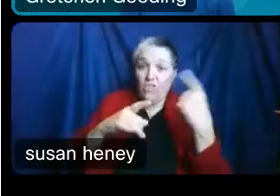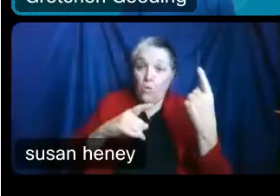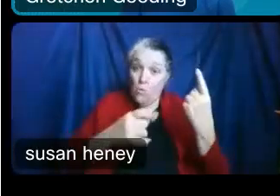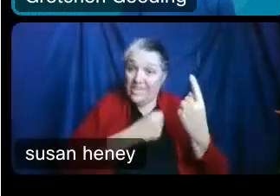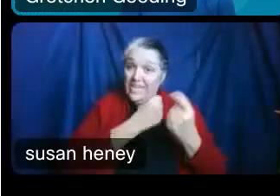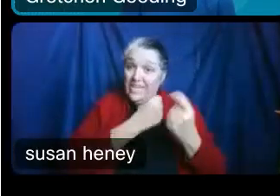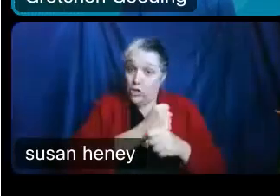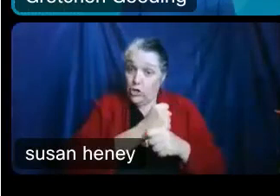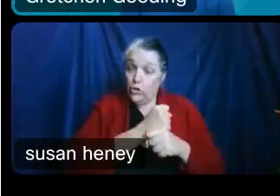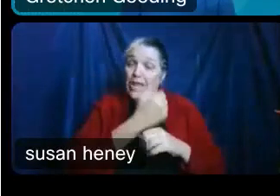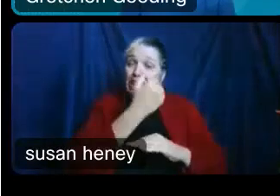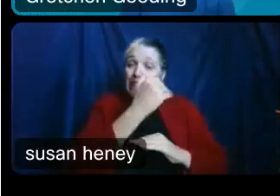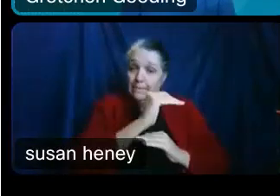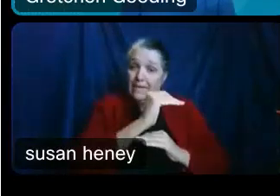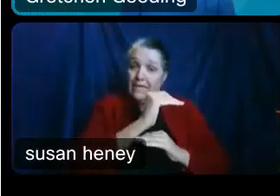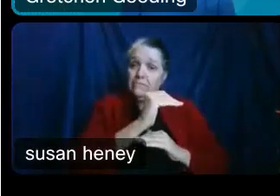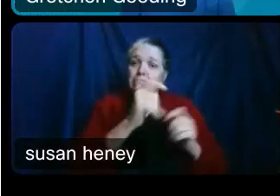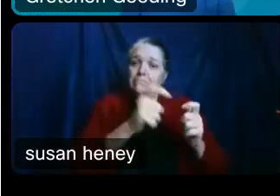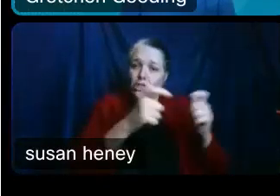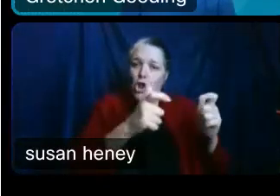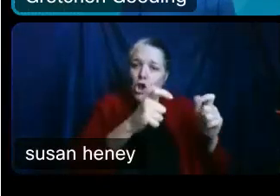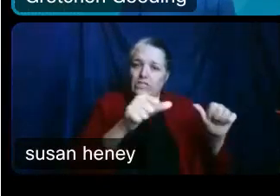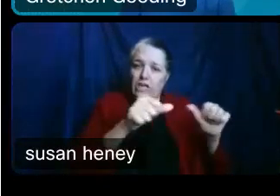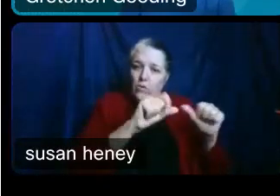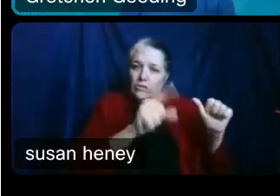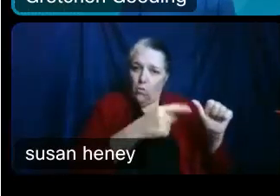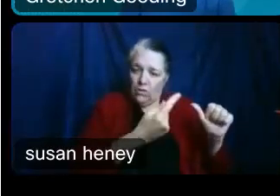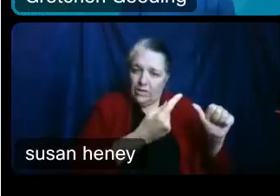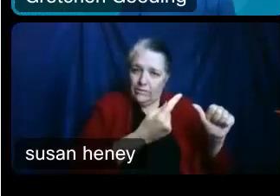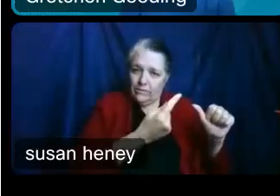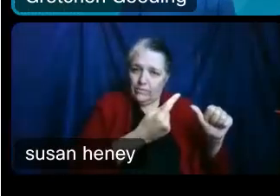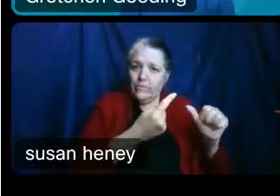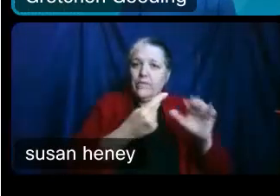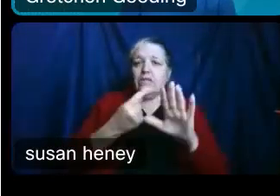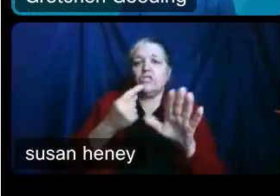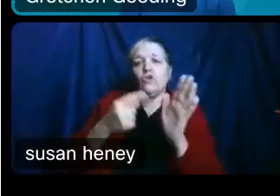For example, all counties in places (or what you may call a city or town) are available